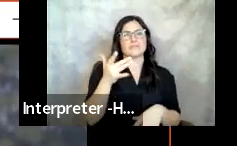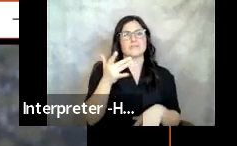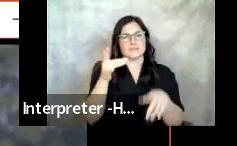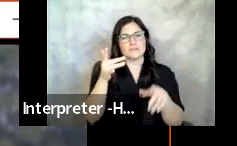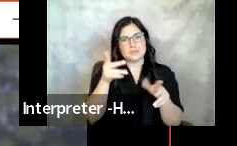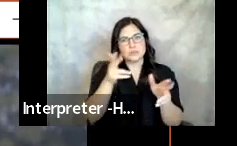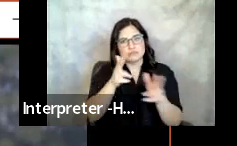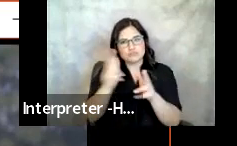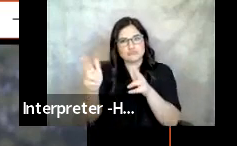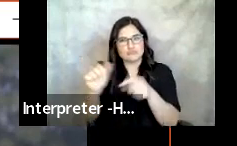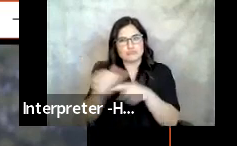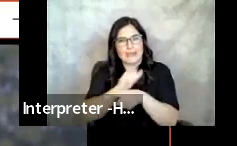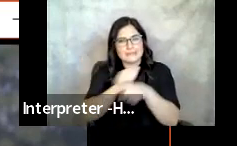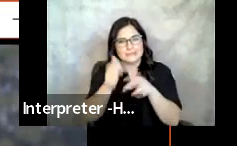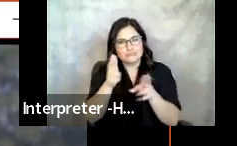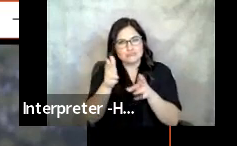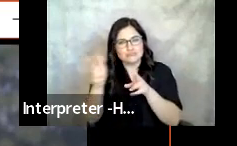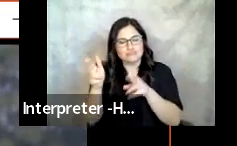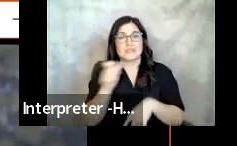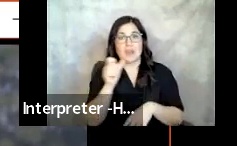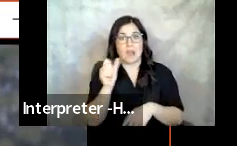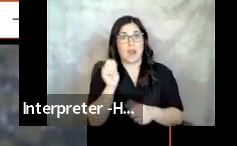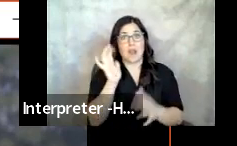Not 100 years ago, but five years ago.